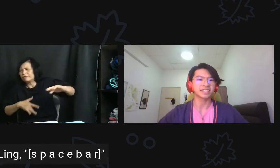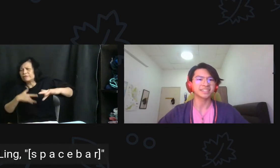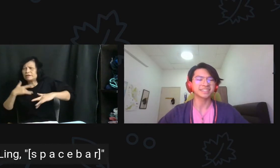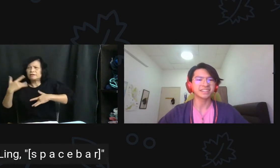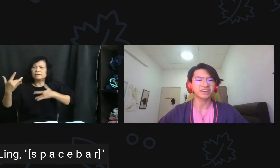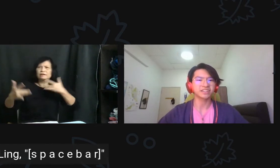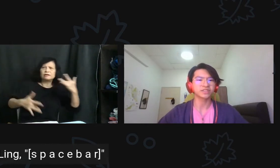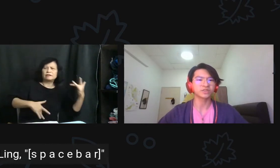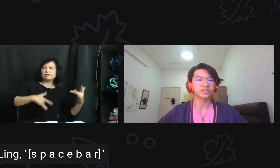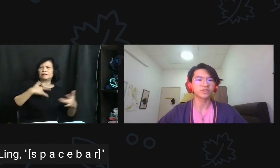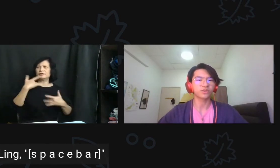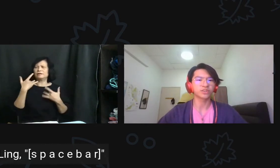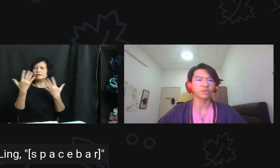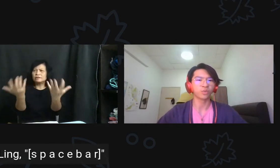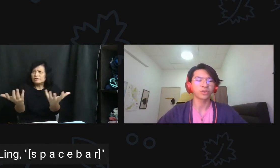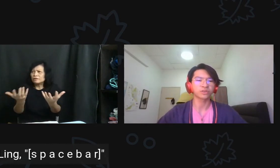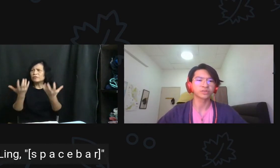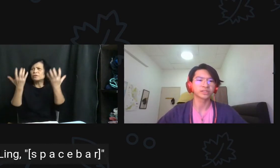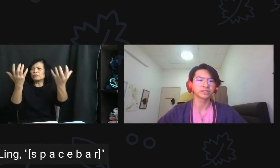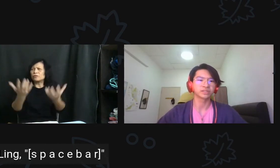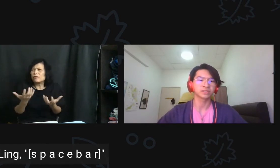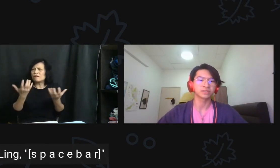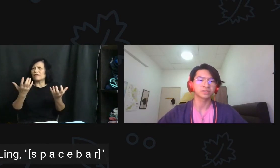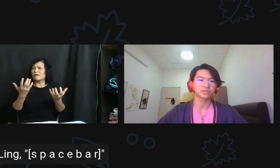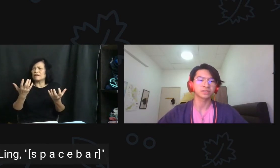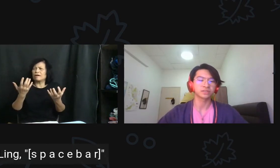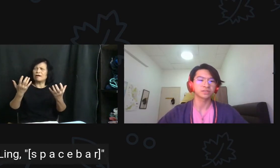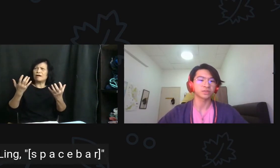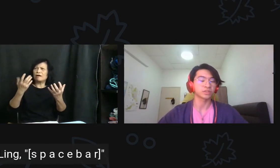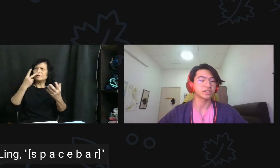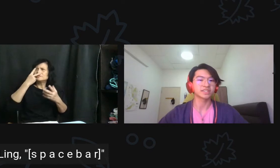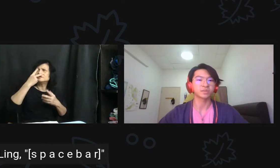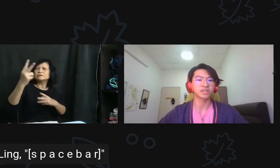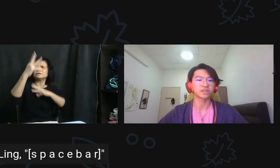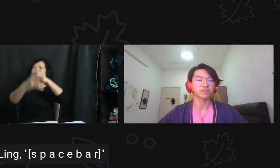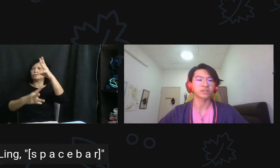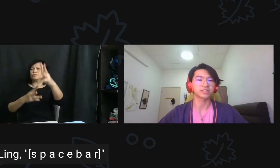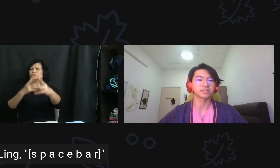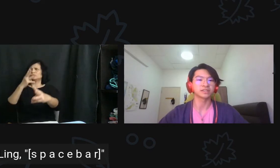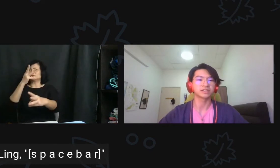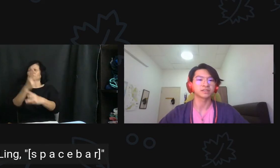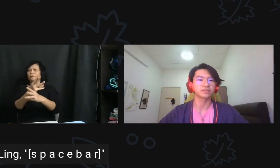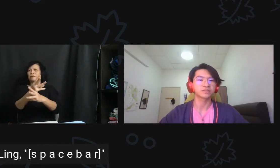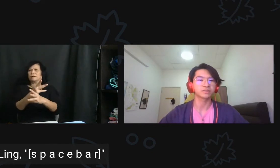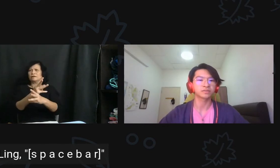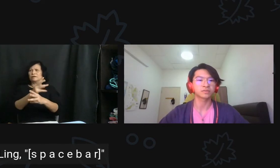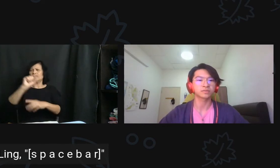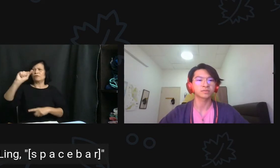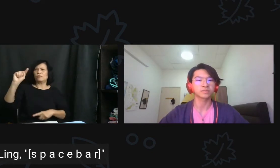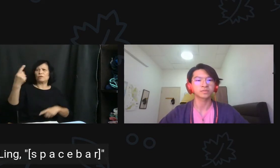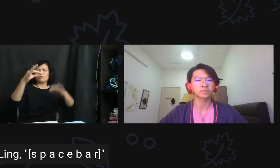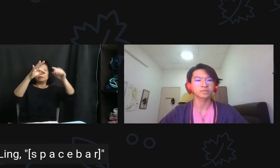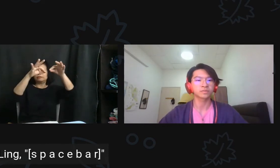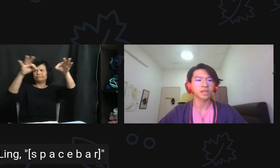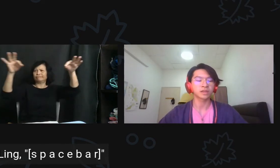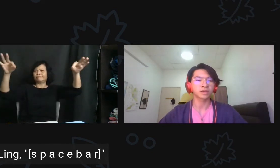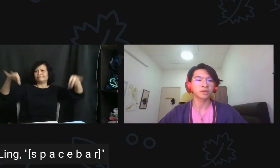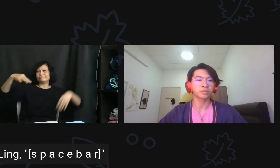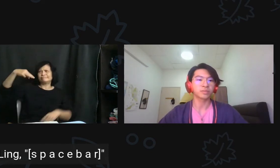It desires to soar the world – on just a piece of cotton.